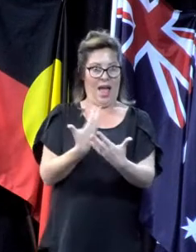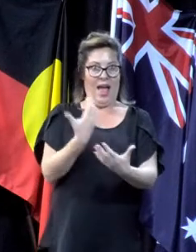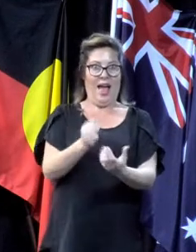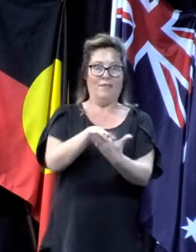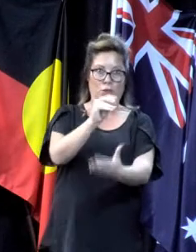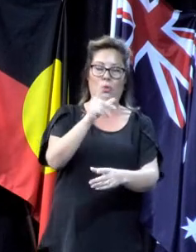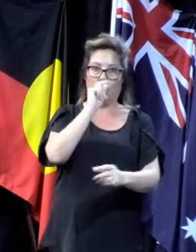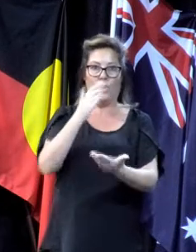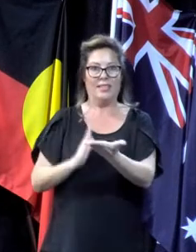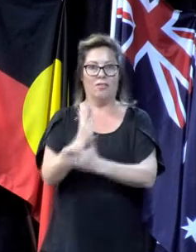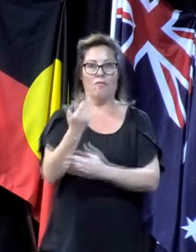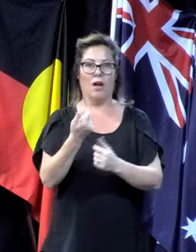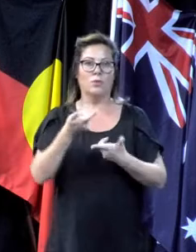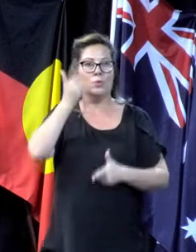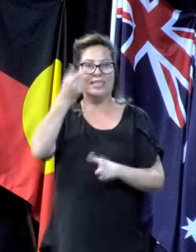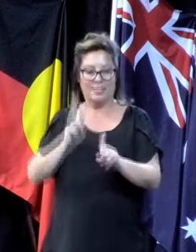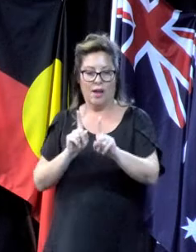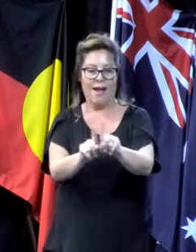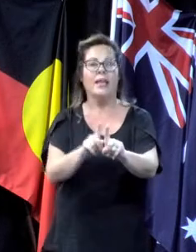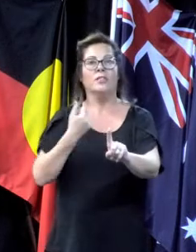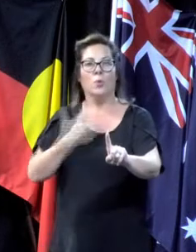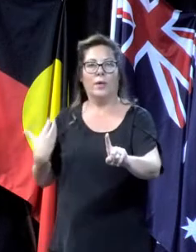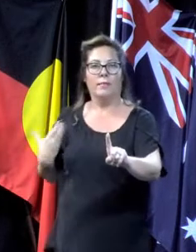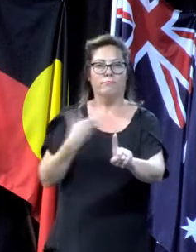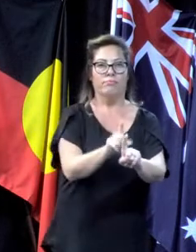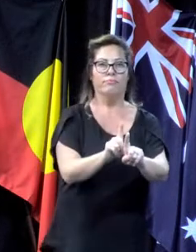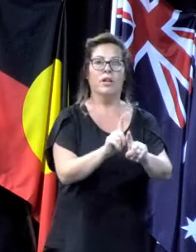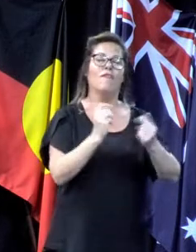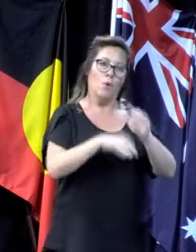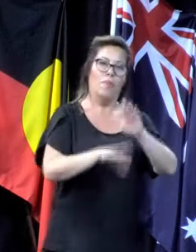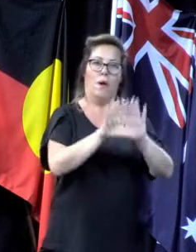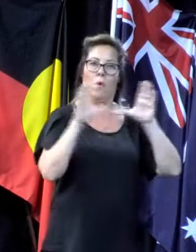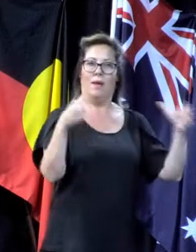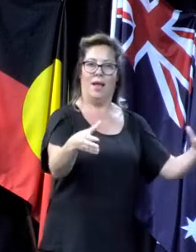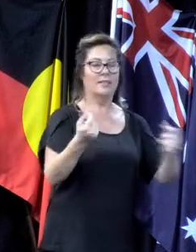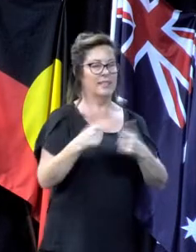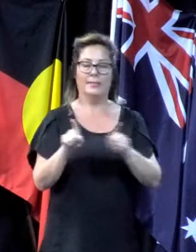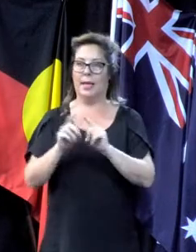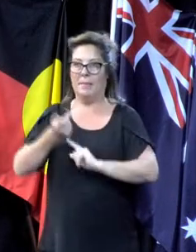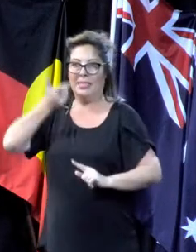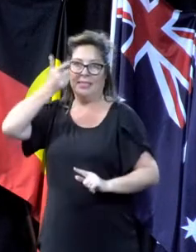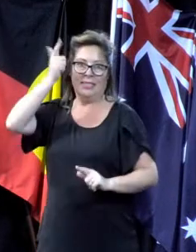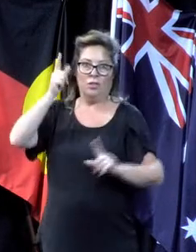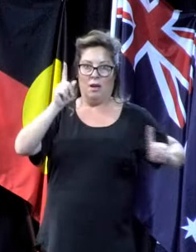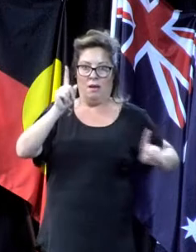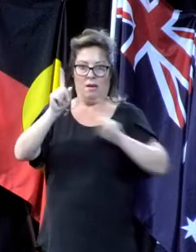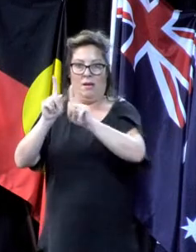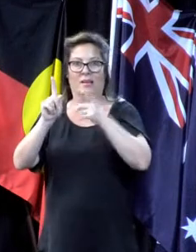in the classroom, as is the teacher is there as the responsible person in relation to the delivery of learning for all students, as well.